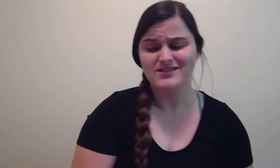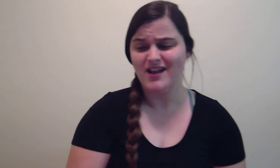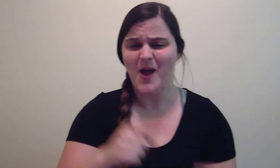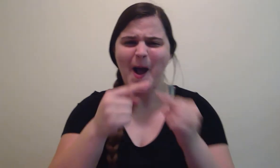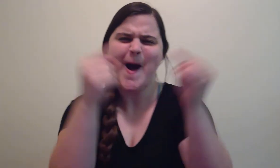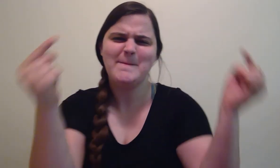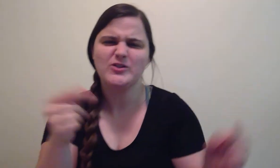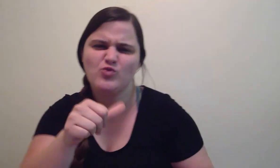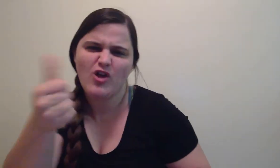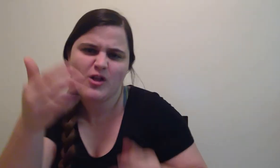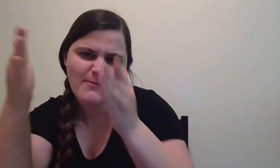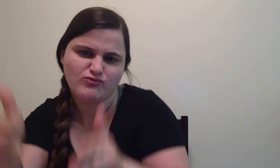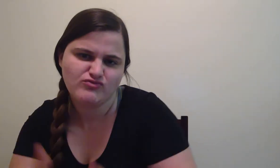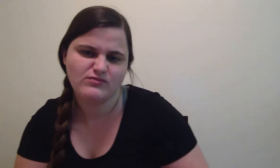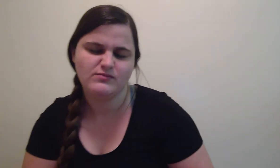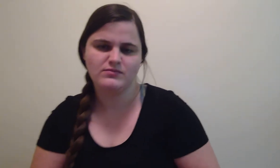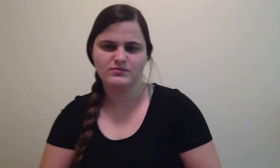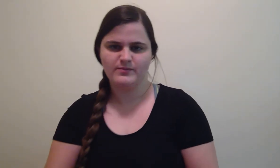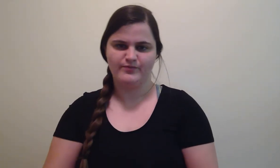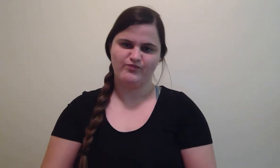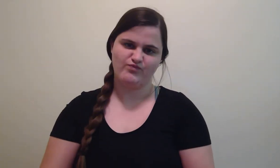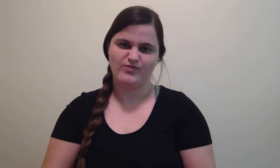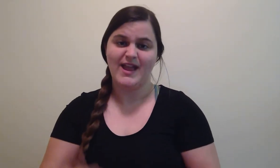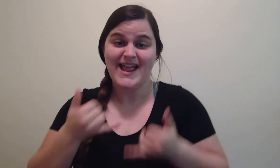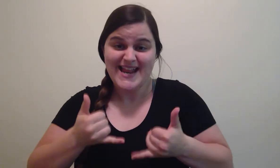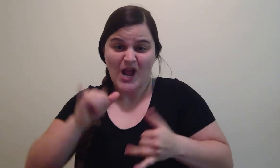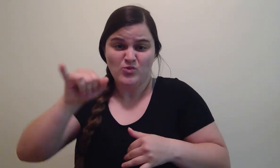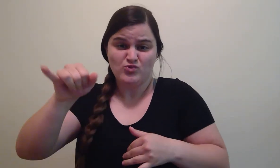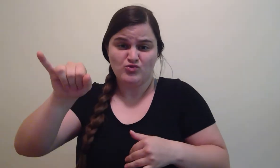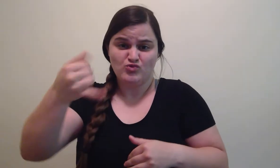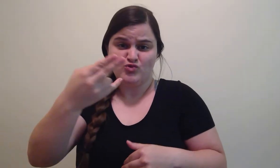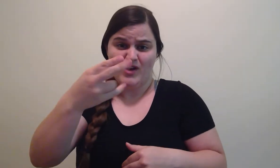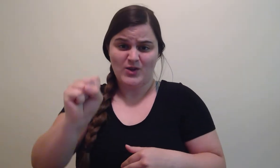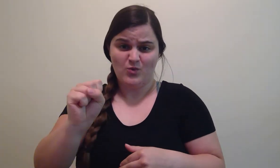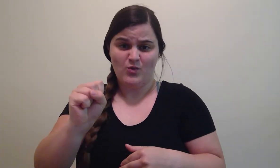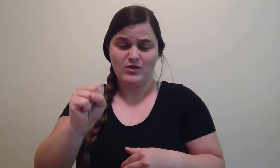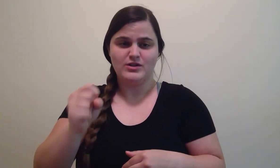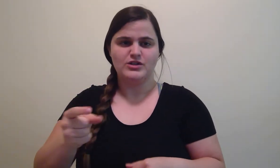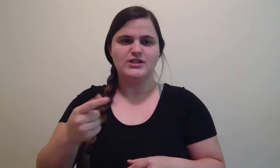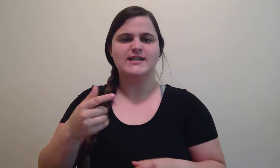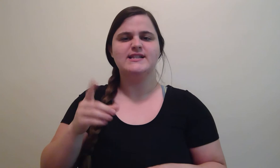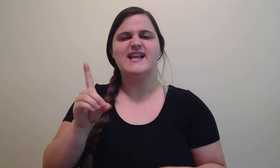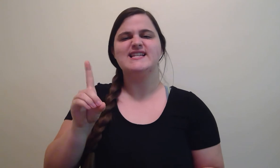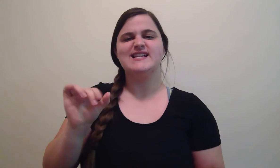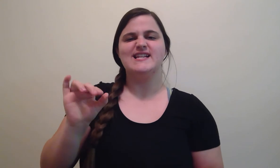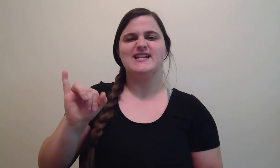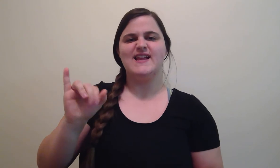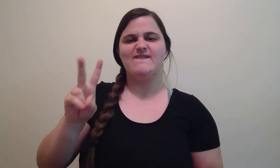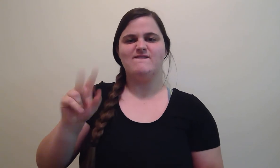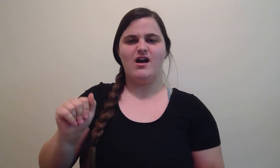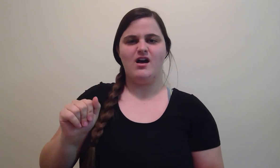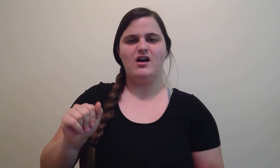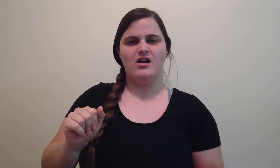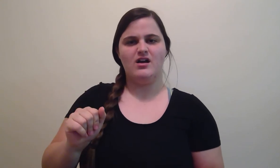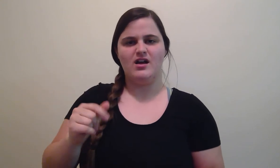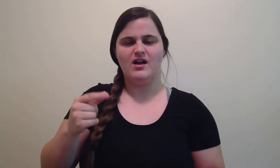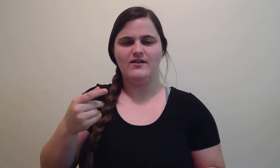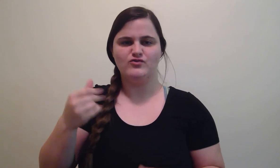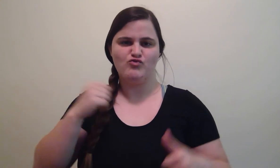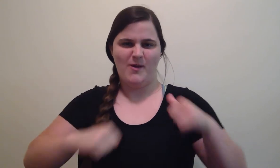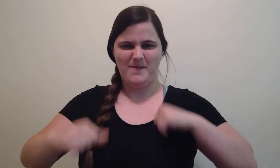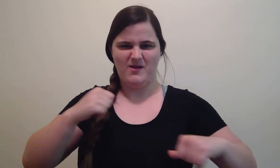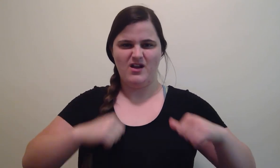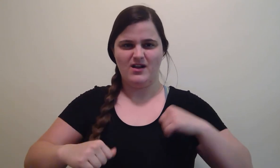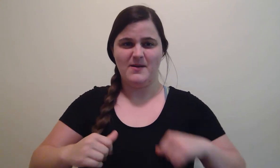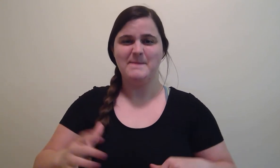to another. Now that we're in junior high, she is the undisputed diva of drama,